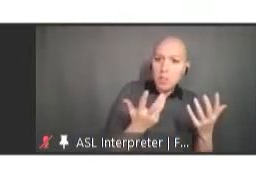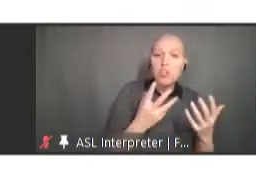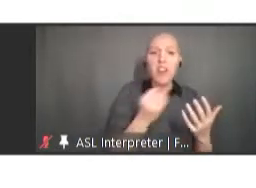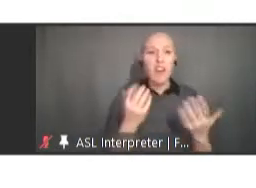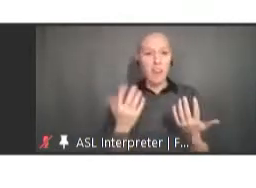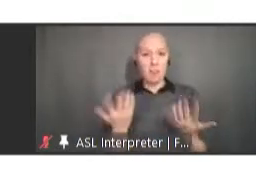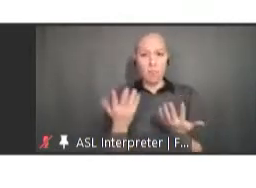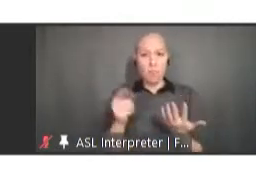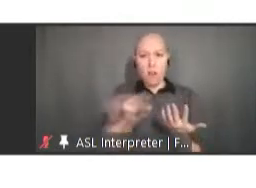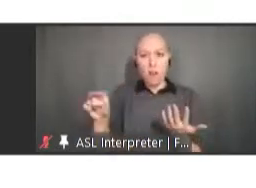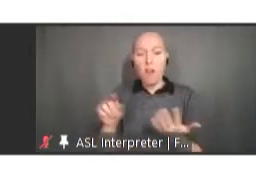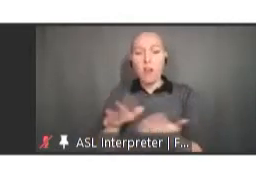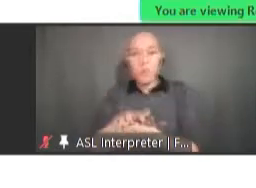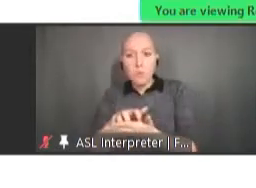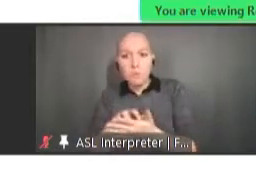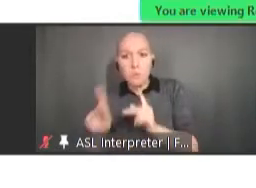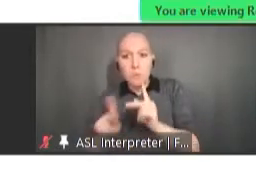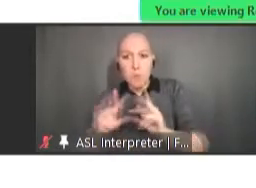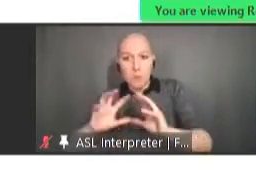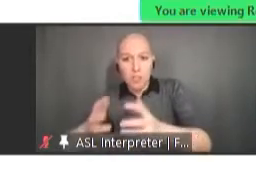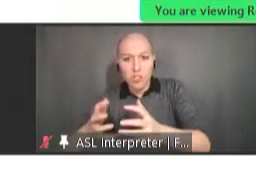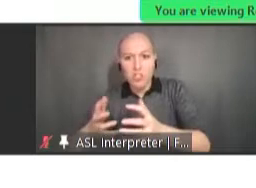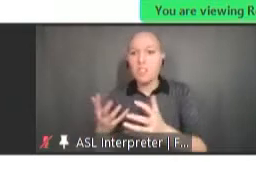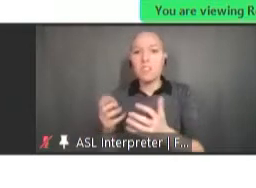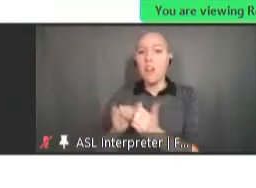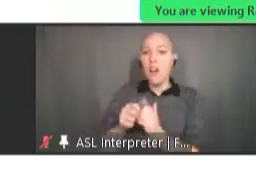ultimately contributing to finding correlates of protection.